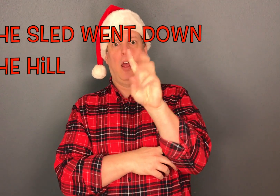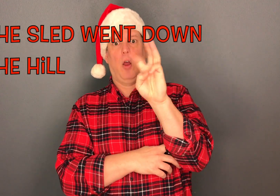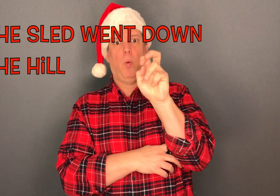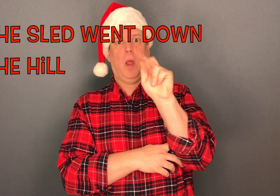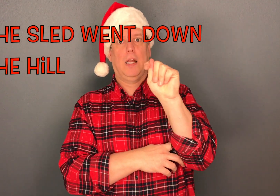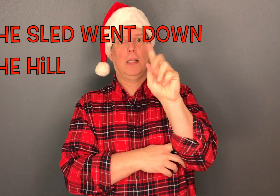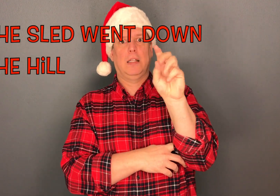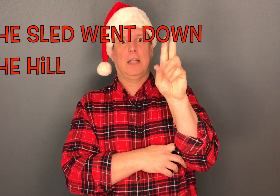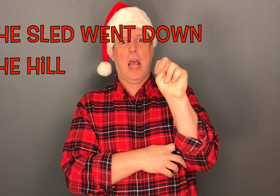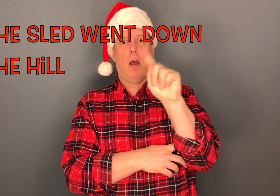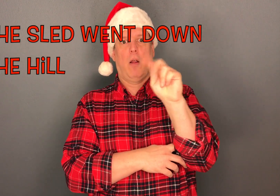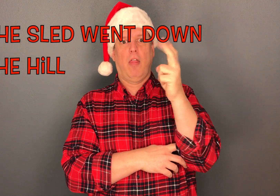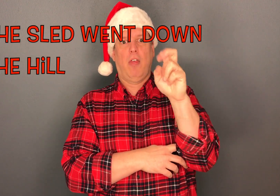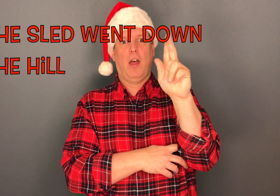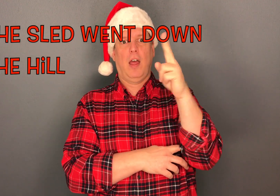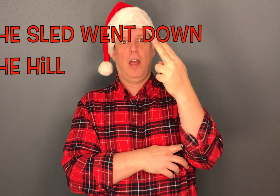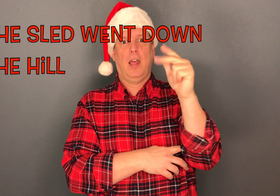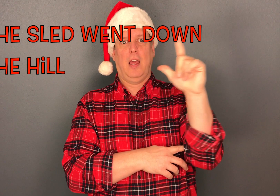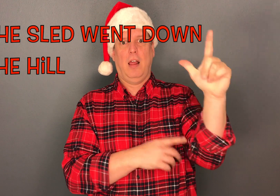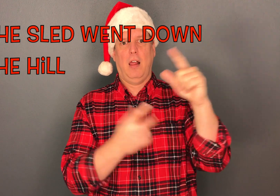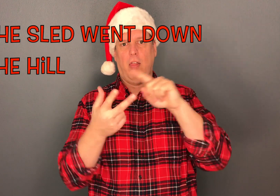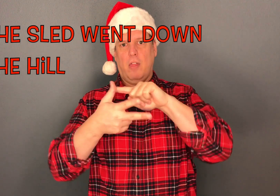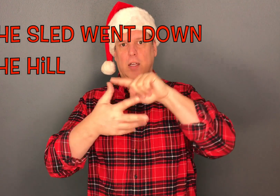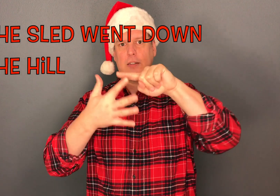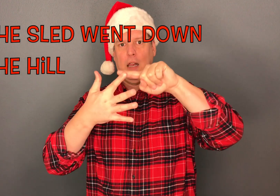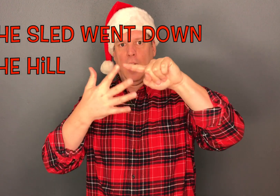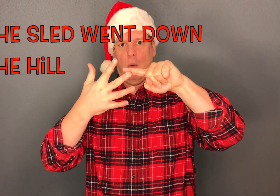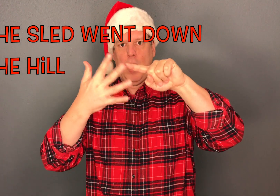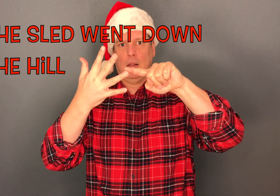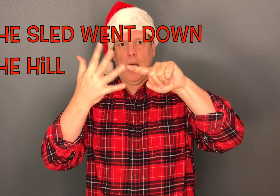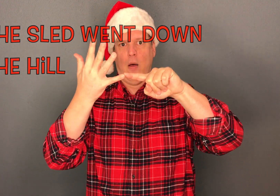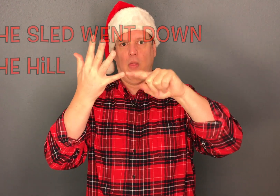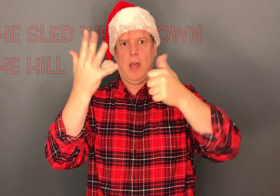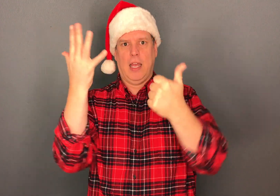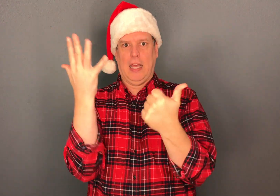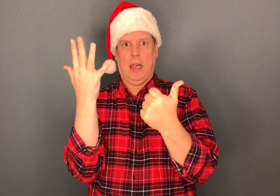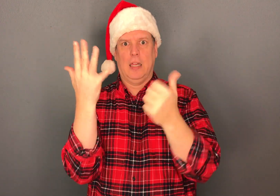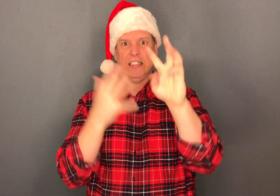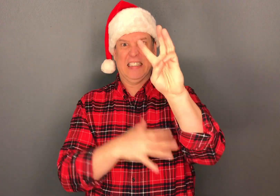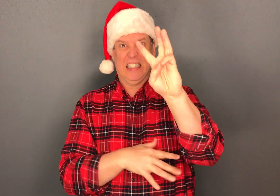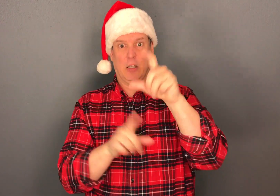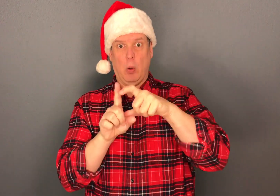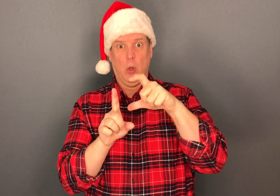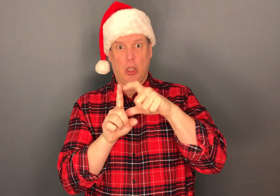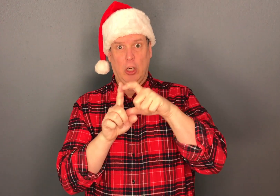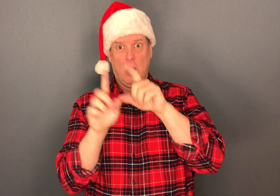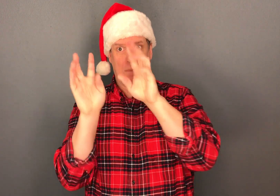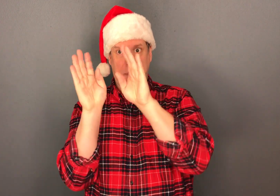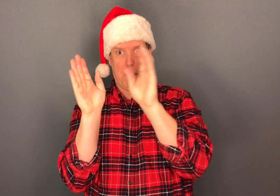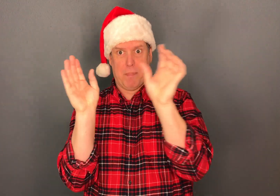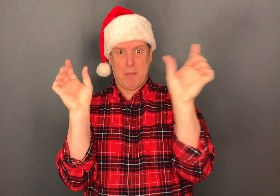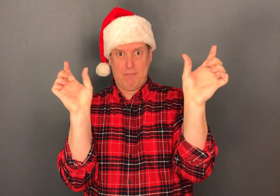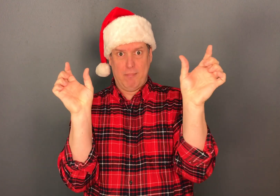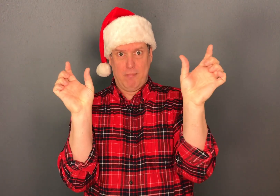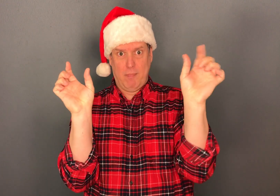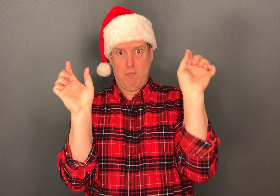have this sentence the sled went down the hill in English that's six words